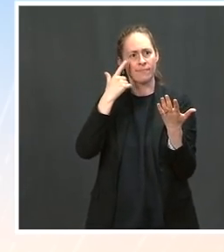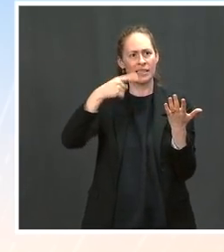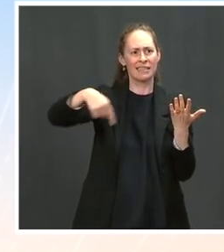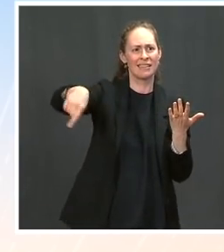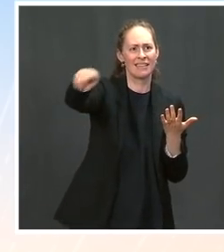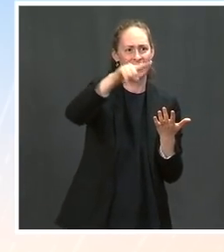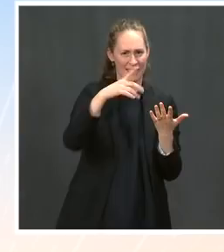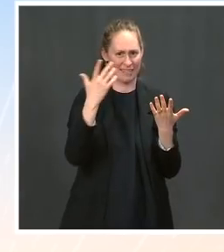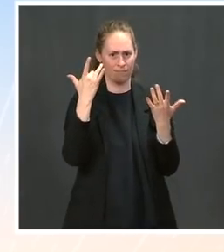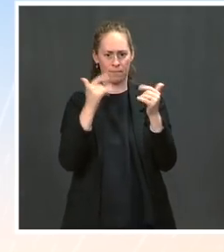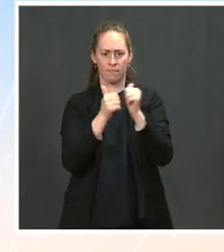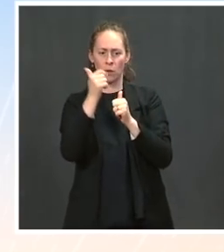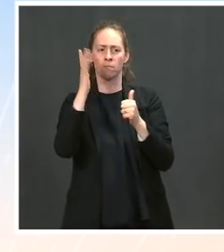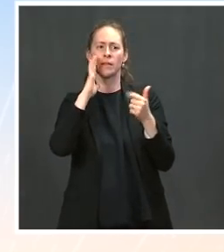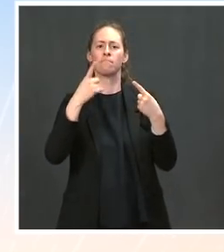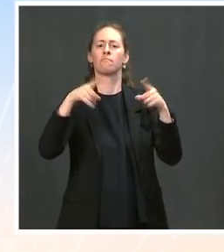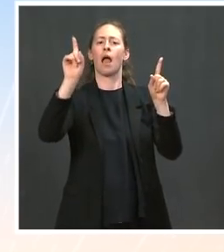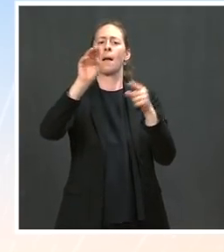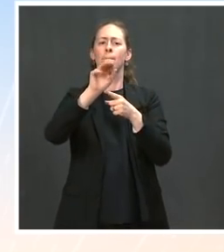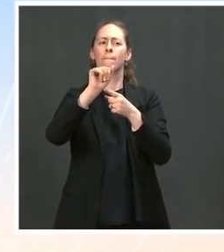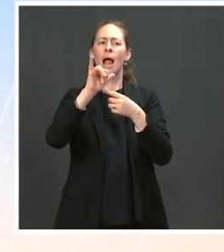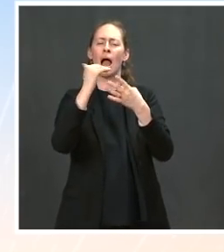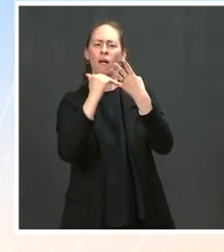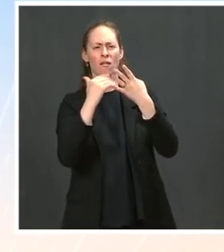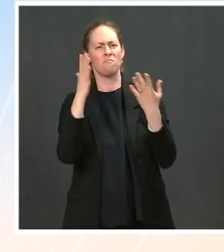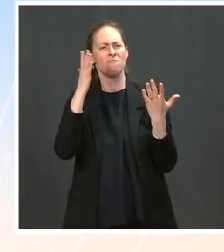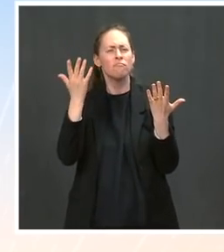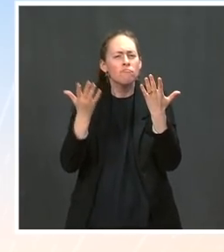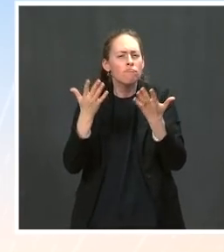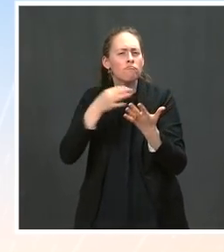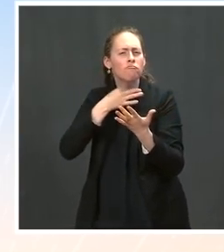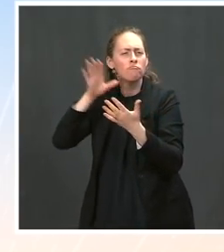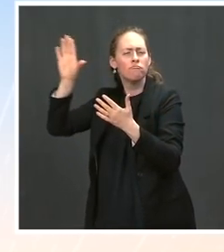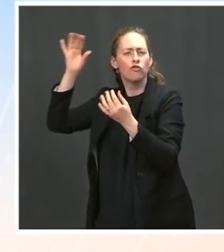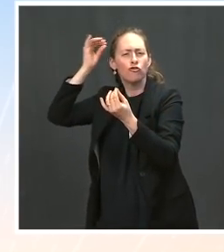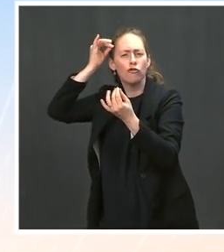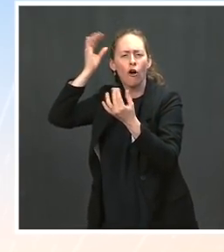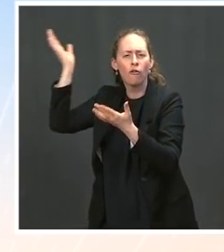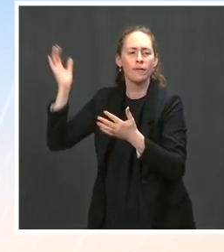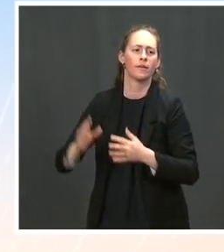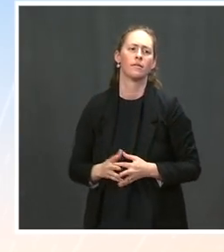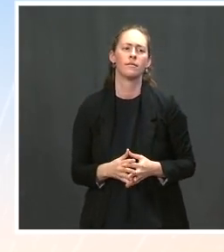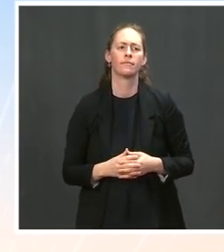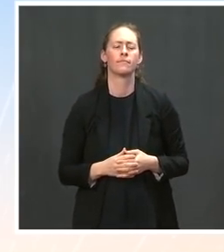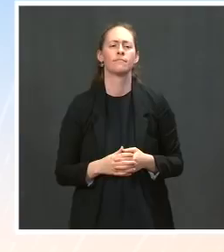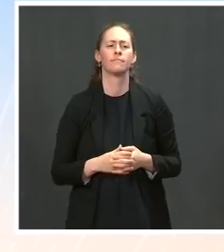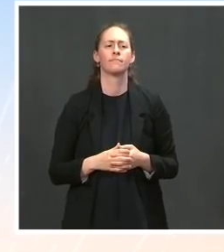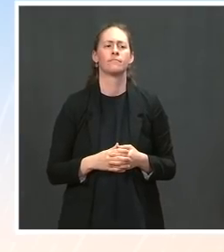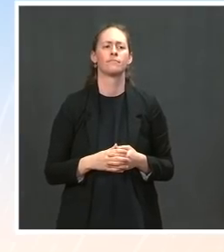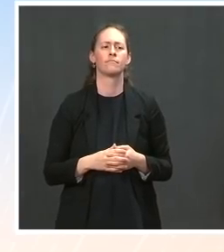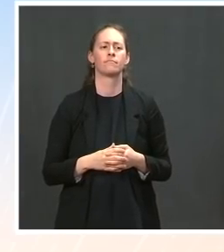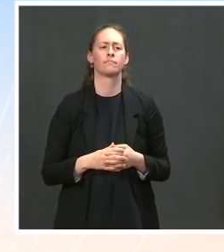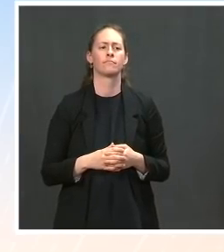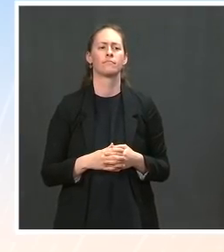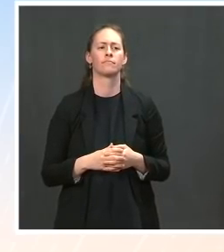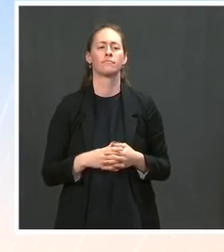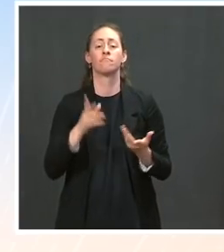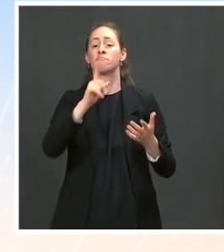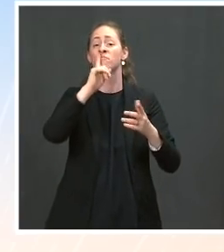given the FDA's involvement? Ms. Psaki: Well, of course, that's going to -- the second part of your question, of course -- it's going to require FDA approval. As you know, there's a meeting on Friday